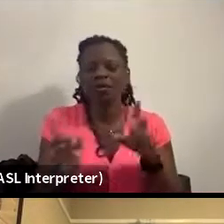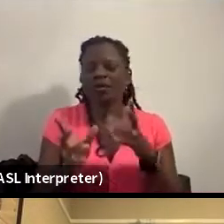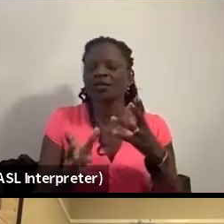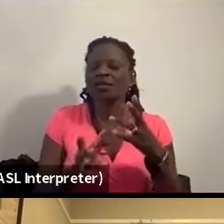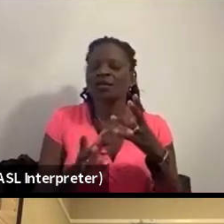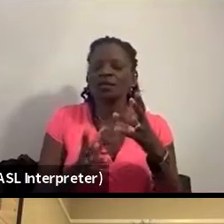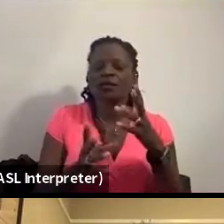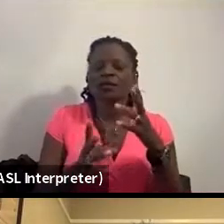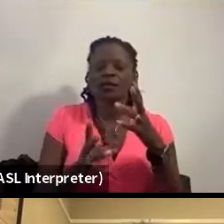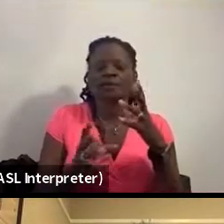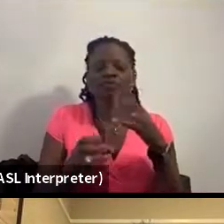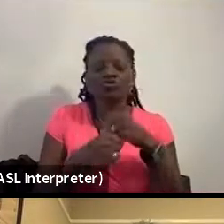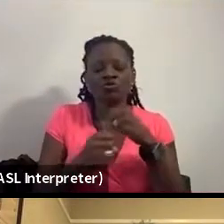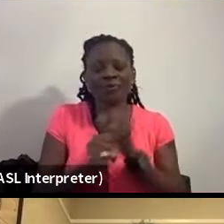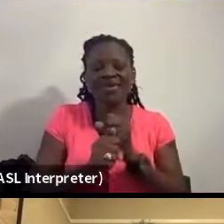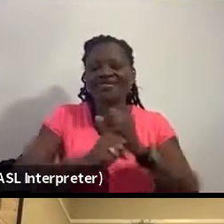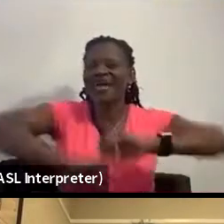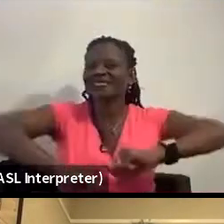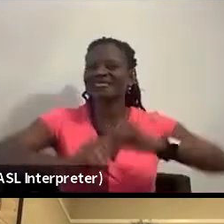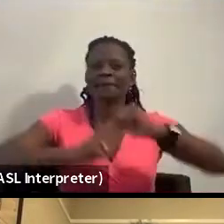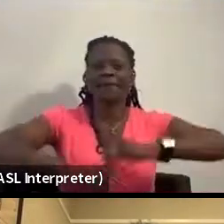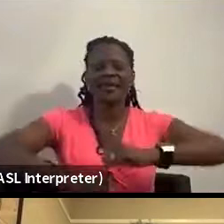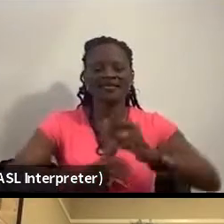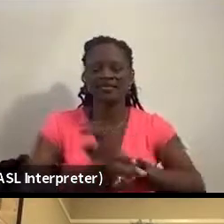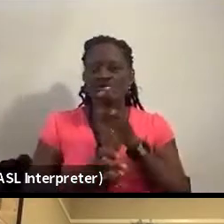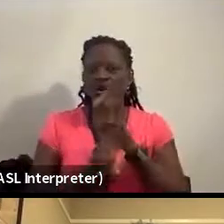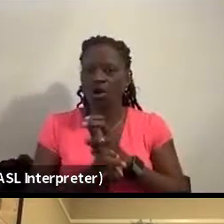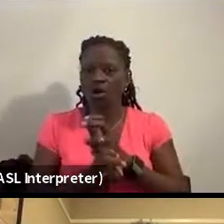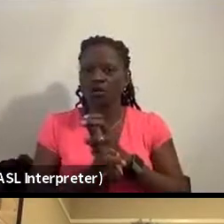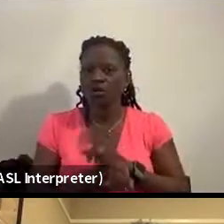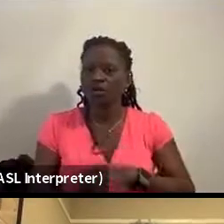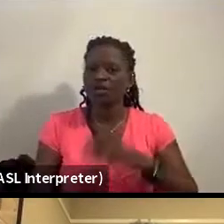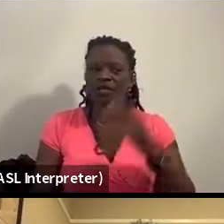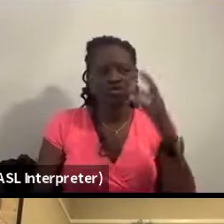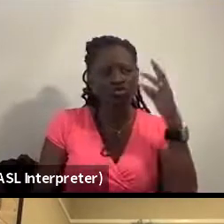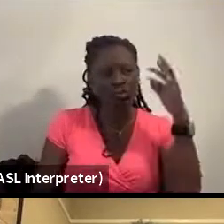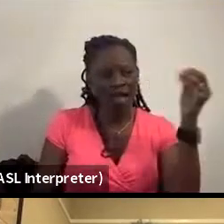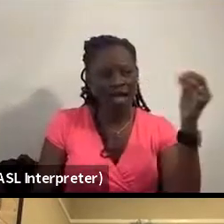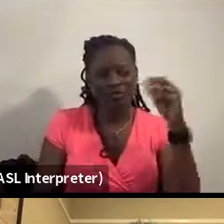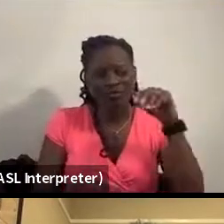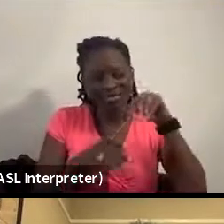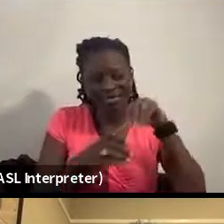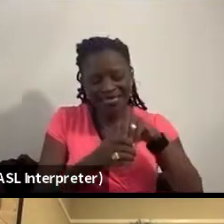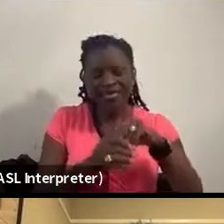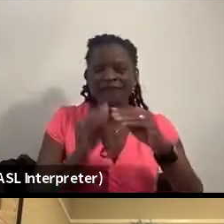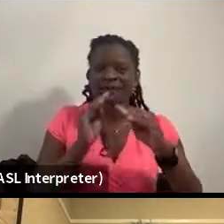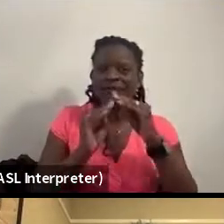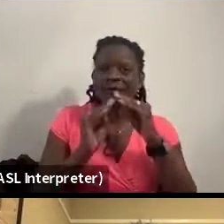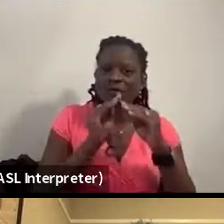And so a lot of us are trying to do work out in the community with trusted messenger. So it doesn't necessarily work for us as